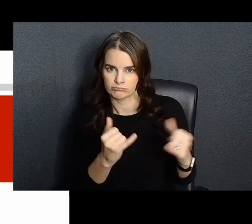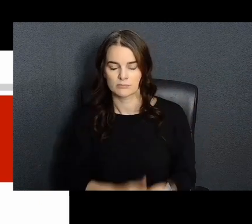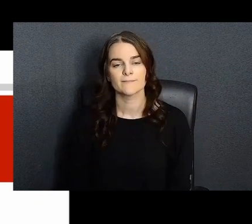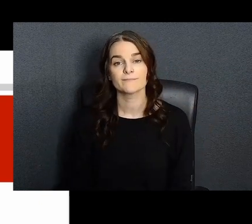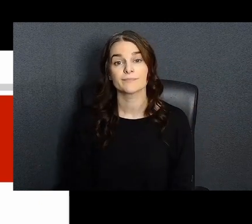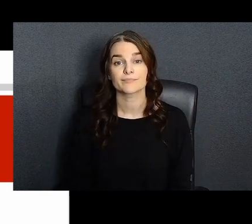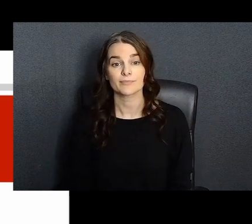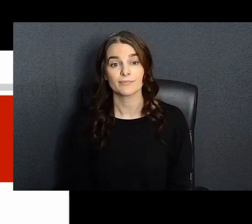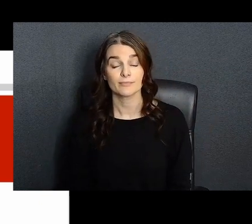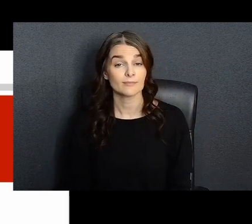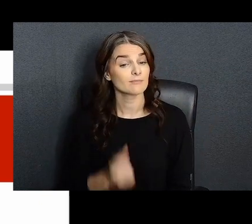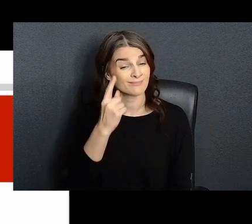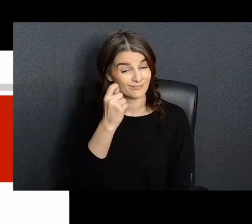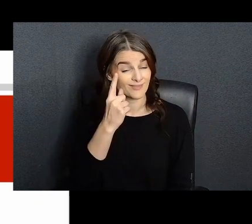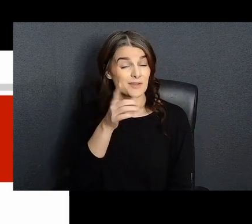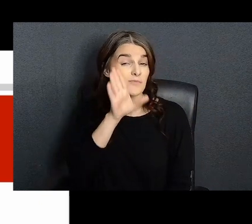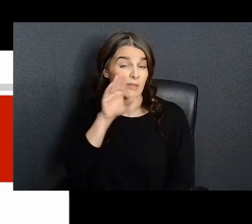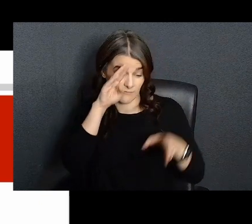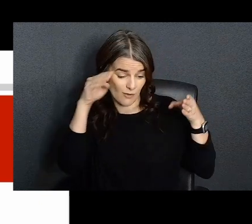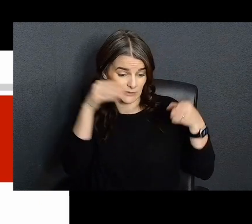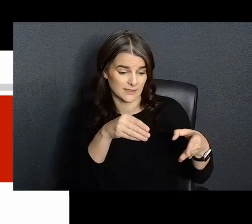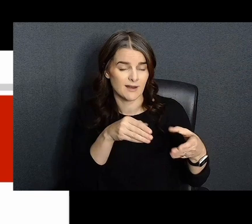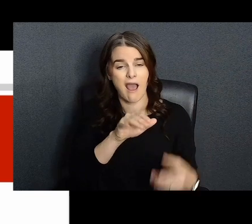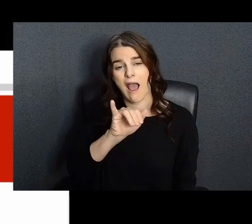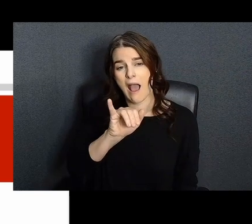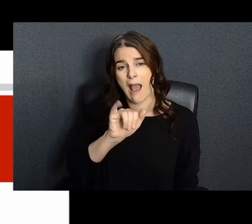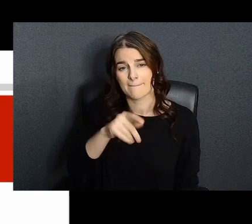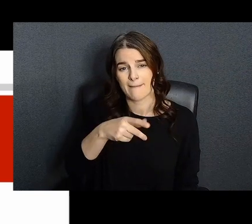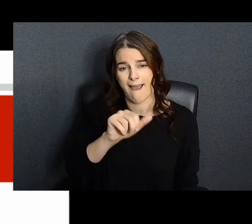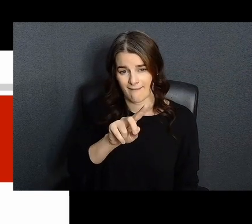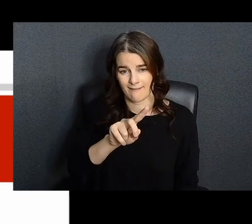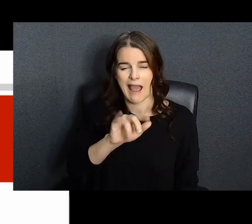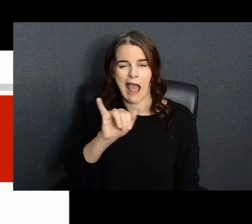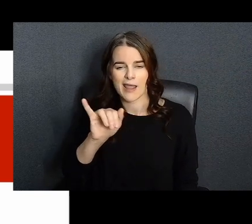And while we will be focusing on mostly iPad-based iOS apps,